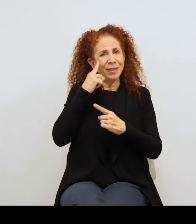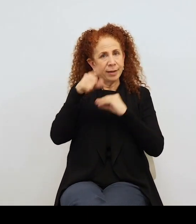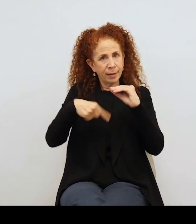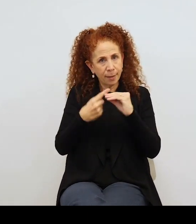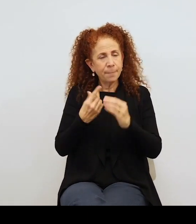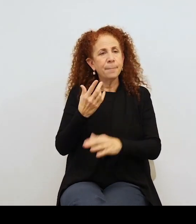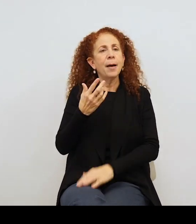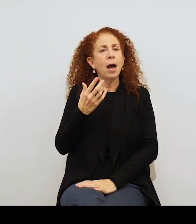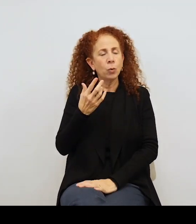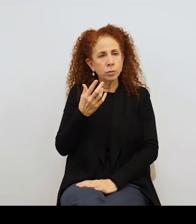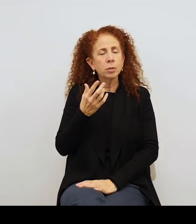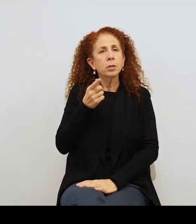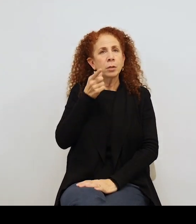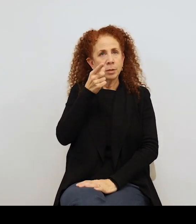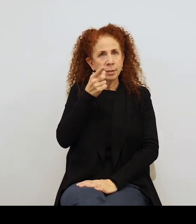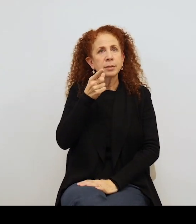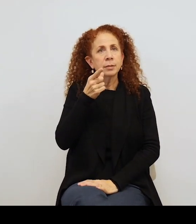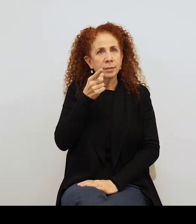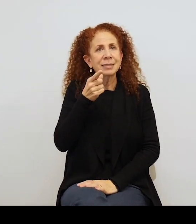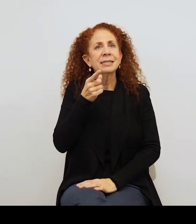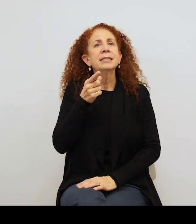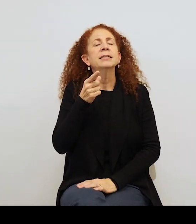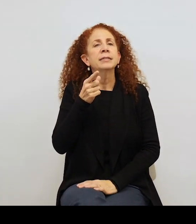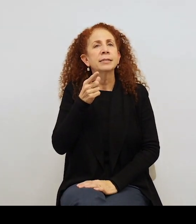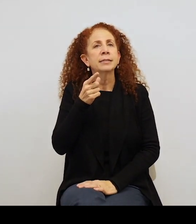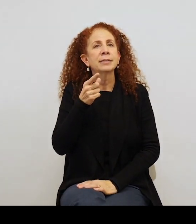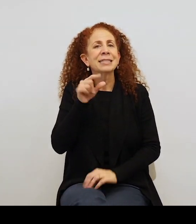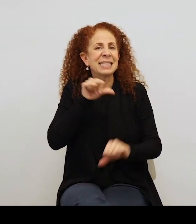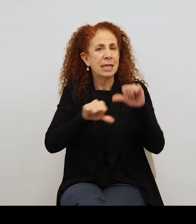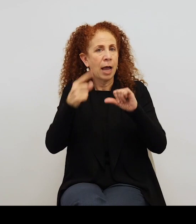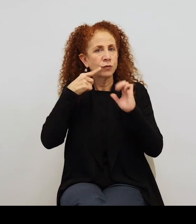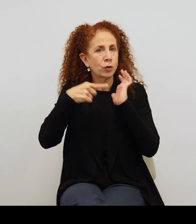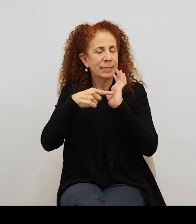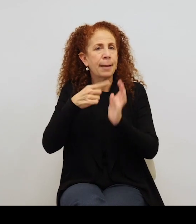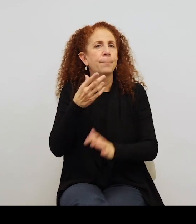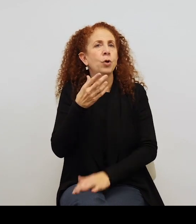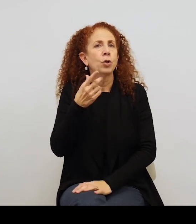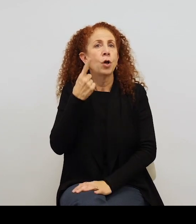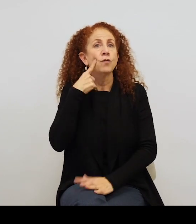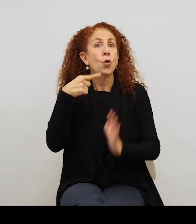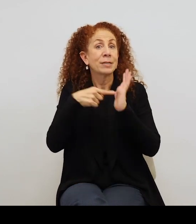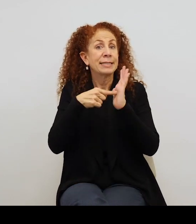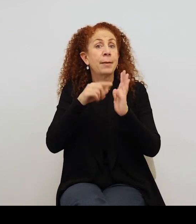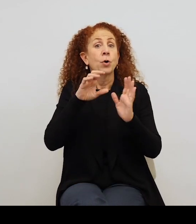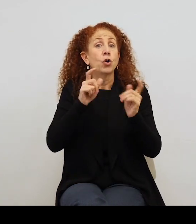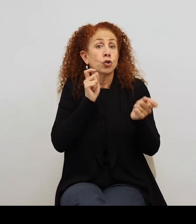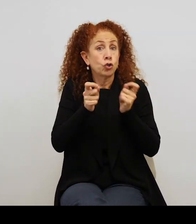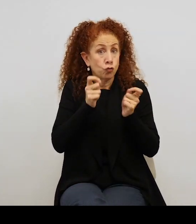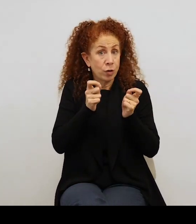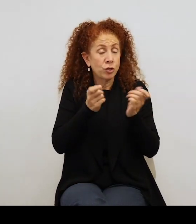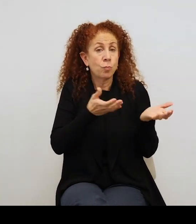science, for instance, to take curation to a new level,